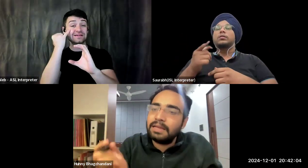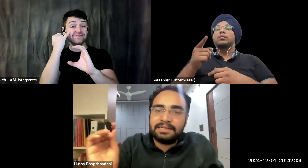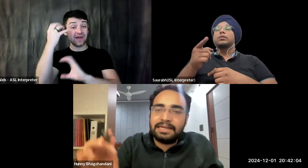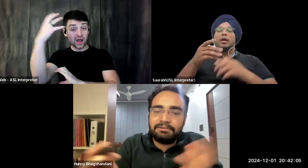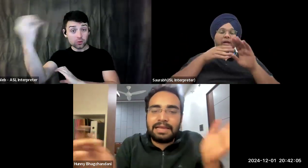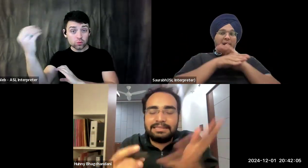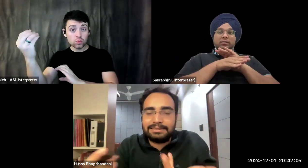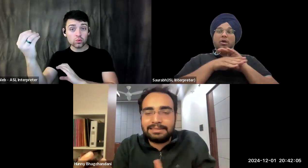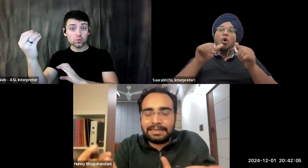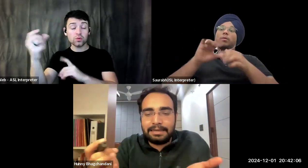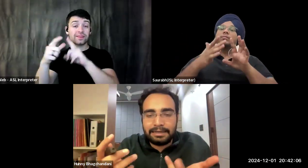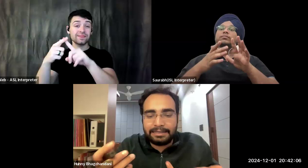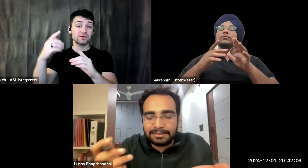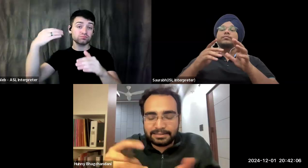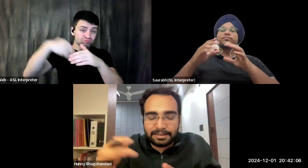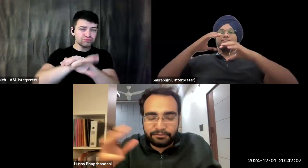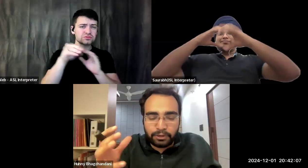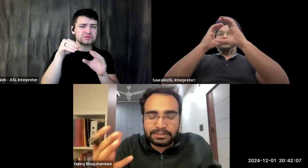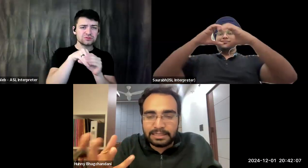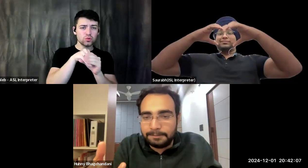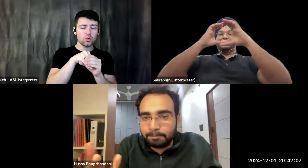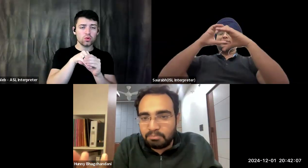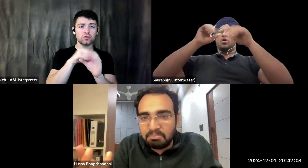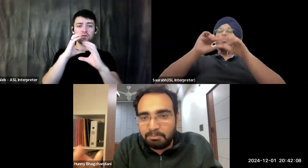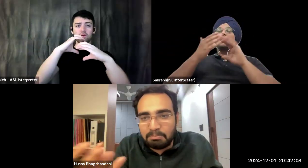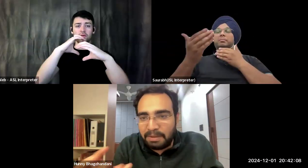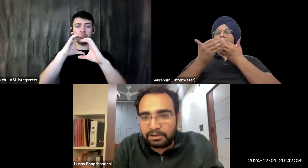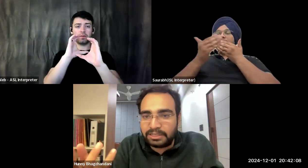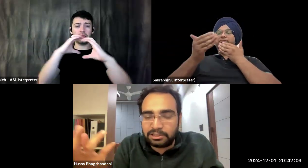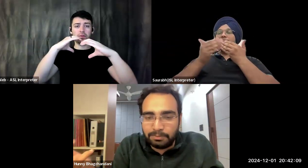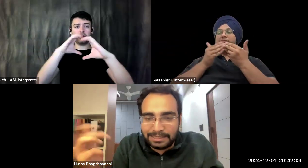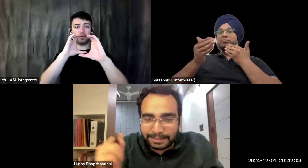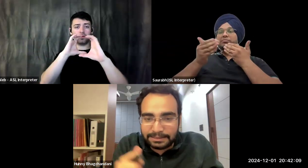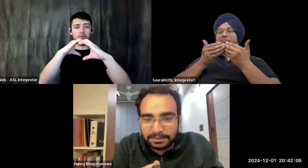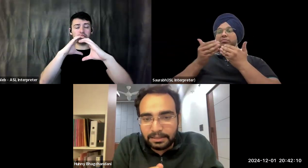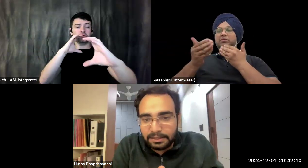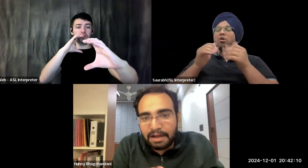it will the focus in microseconds or milliseconds.